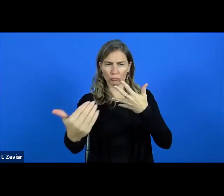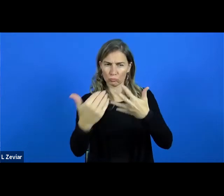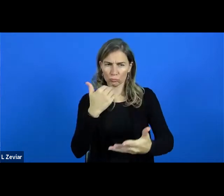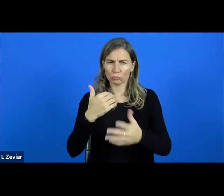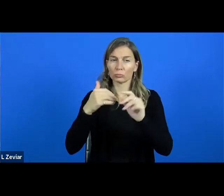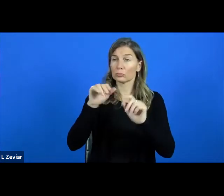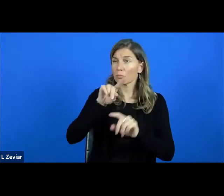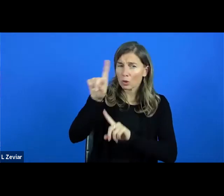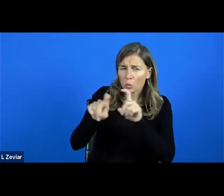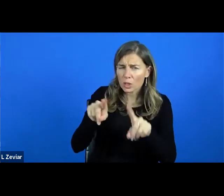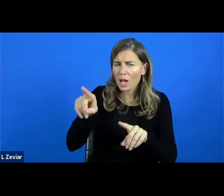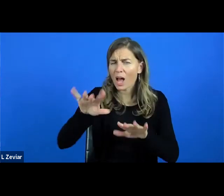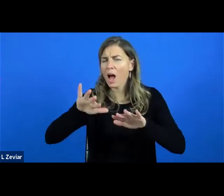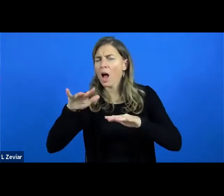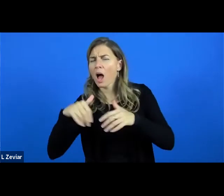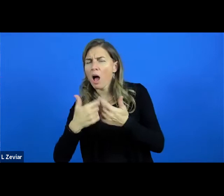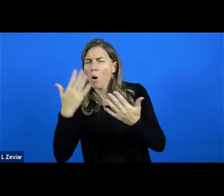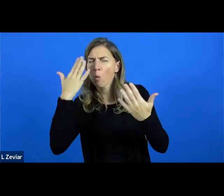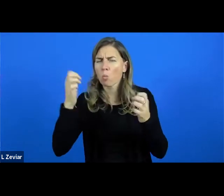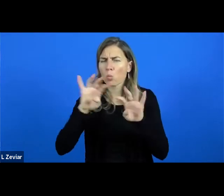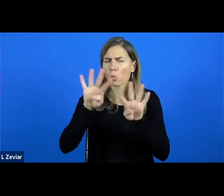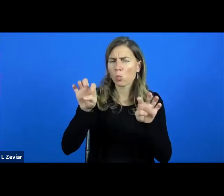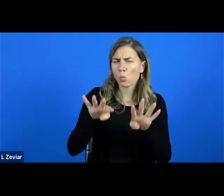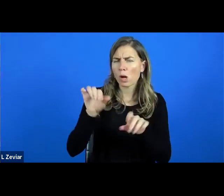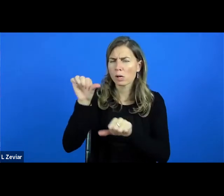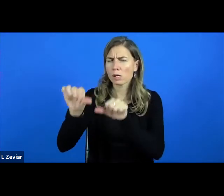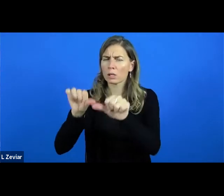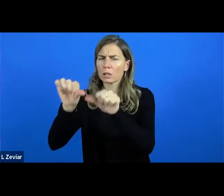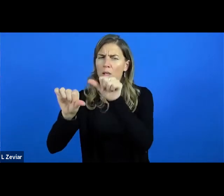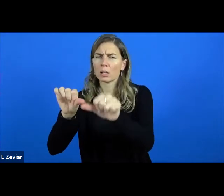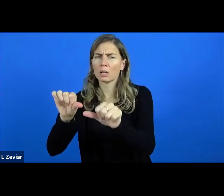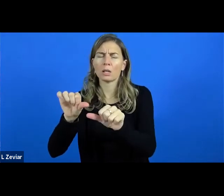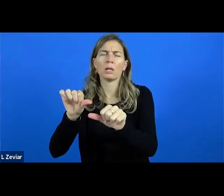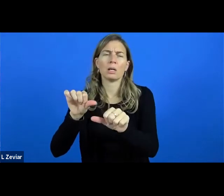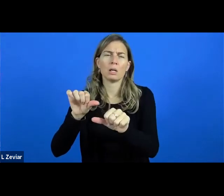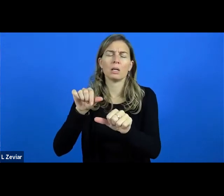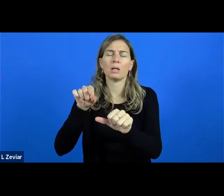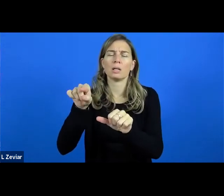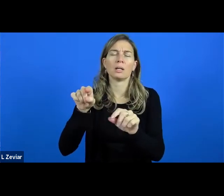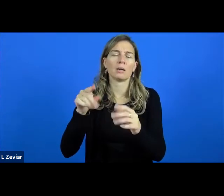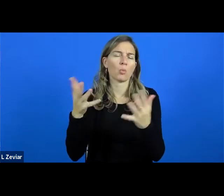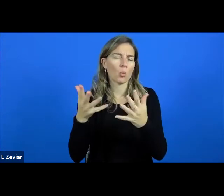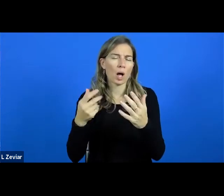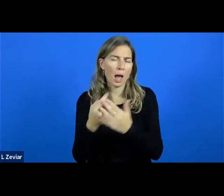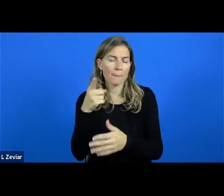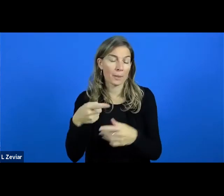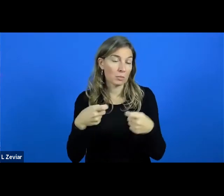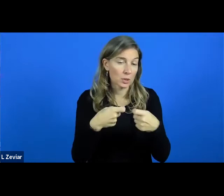what is happening in Brussels, in Luxembourg, Strasbourg but mostly in Brussels and that nothing should be done